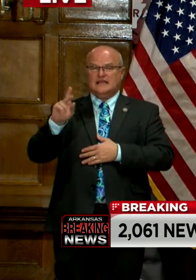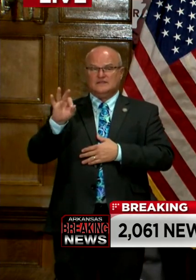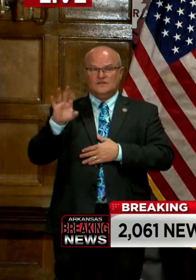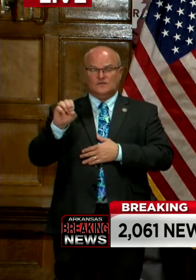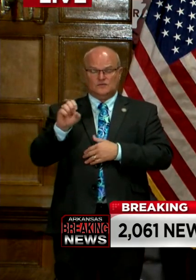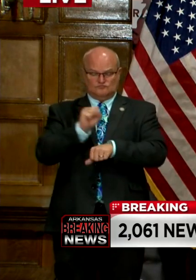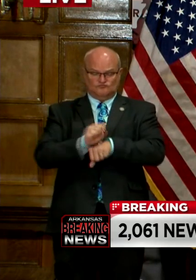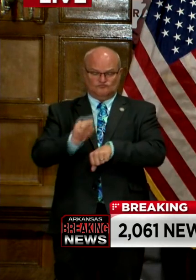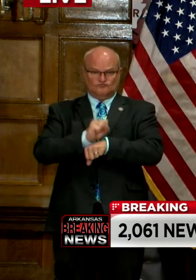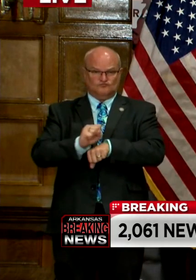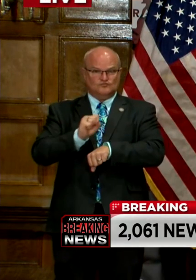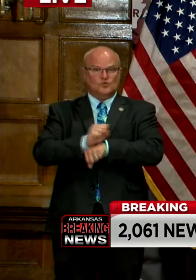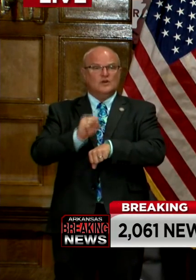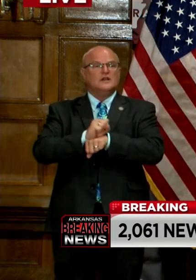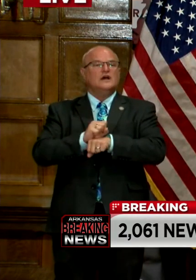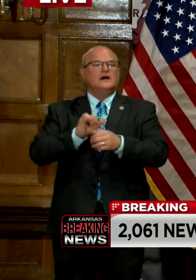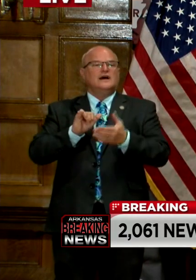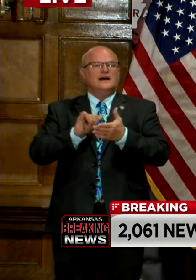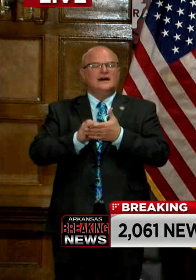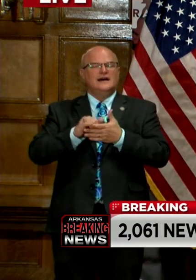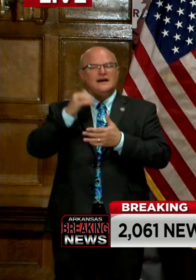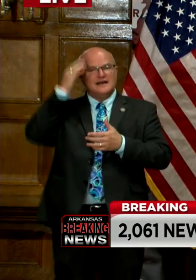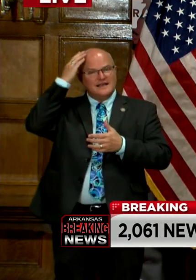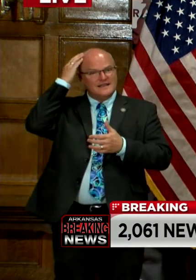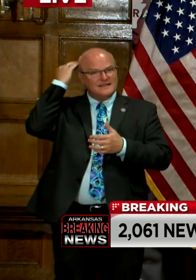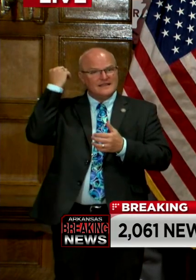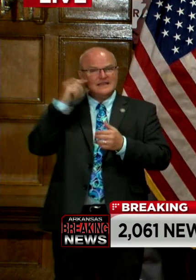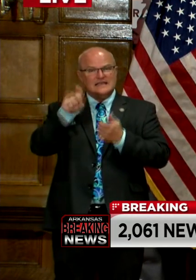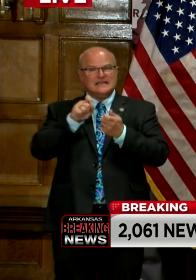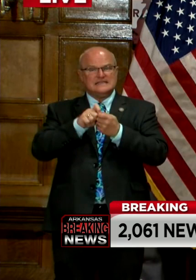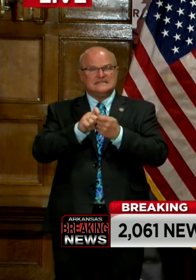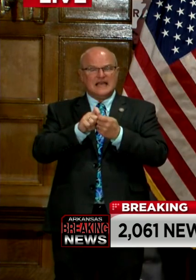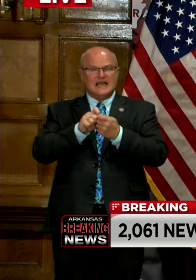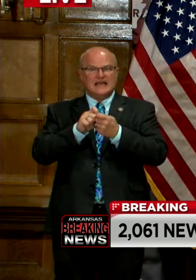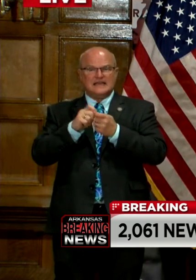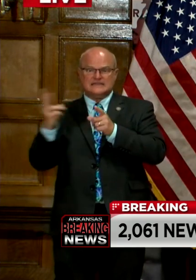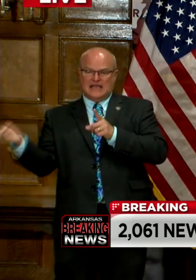LET ME ANSWER THAT QUESTION. THIS IS SOMETHING THAT THE TASK